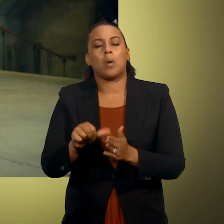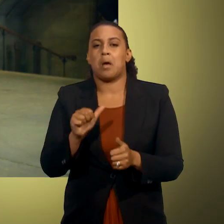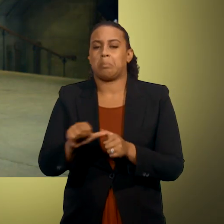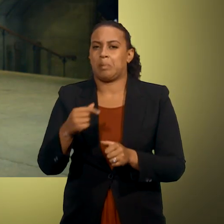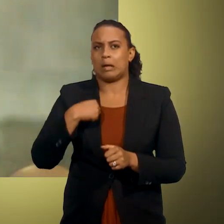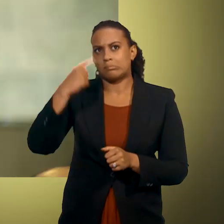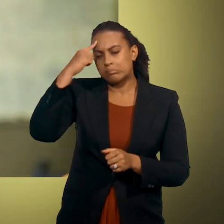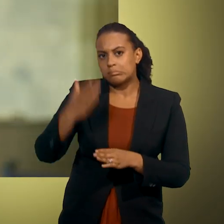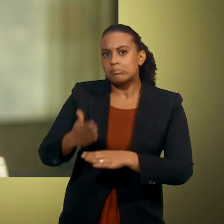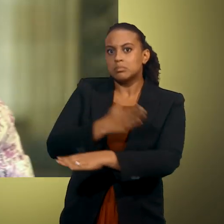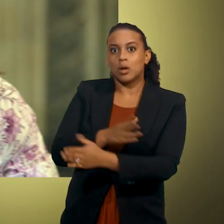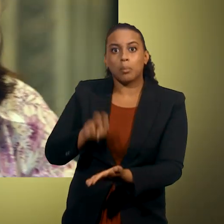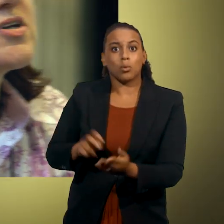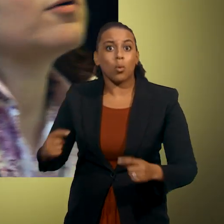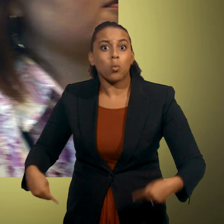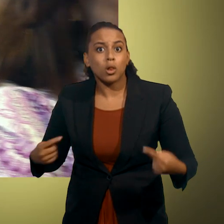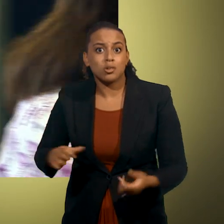to book a wheelchair in advance.